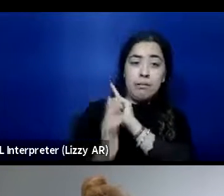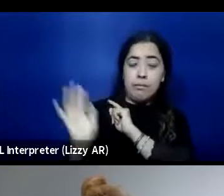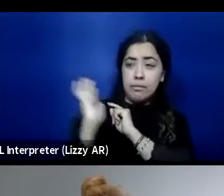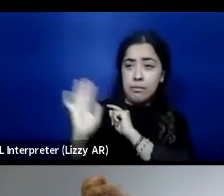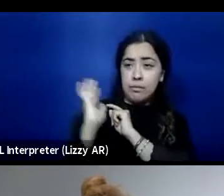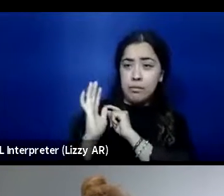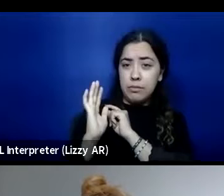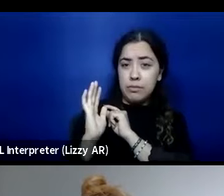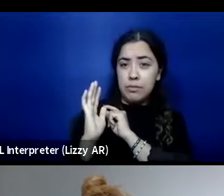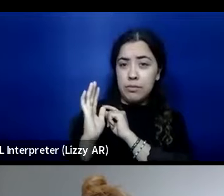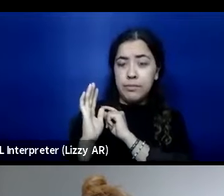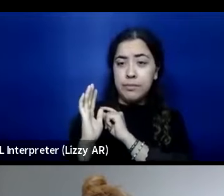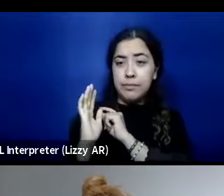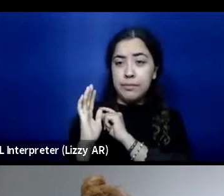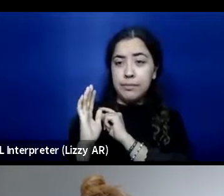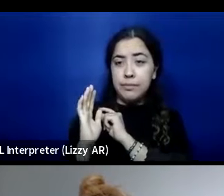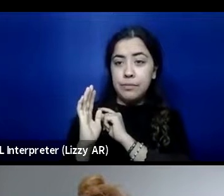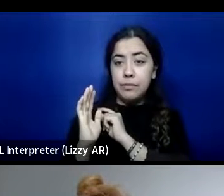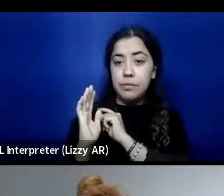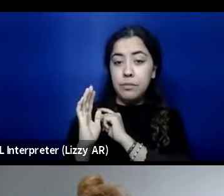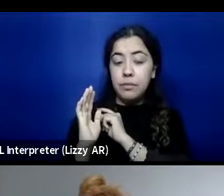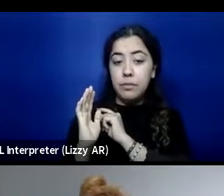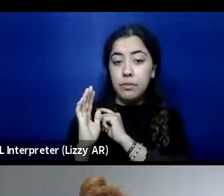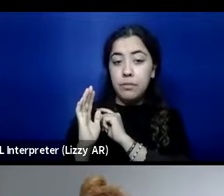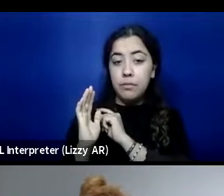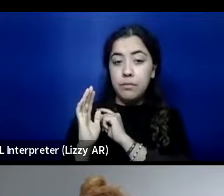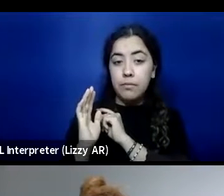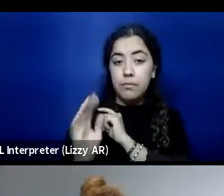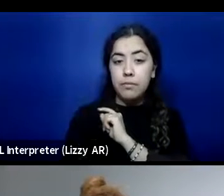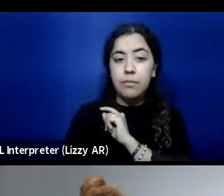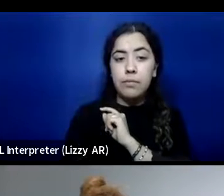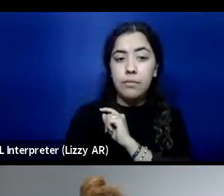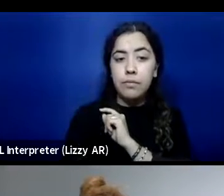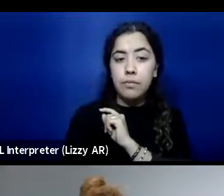as IBM's chief accessibility officer.